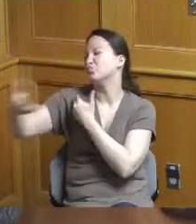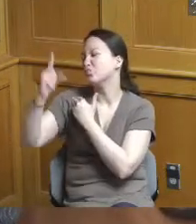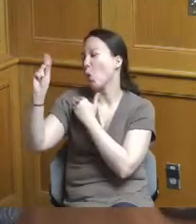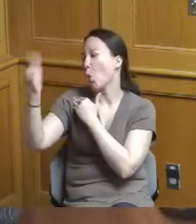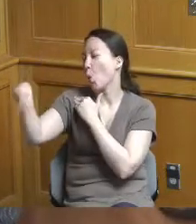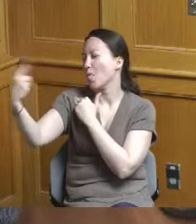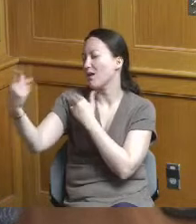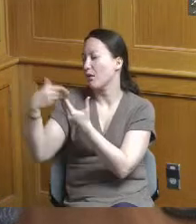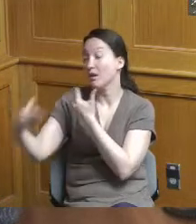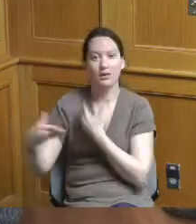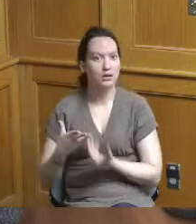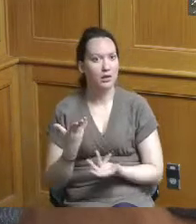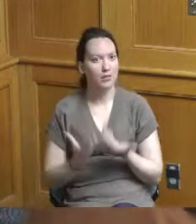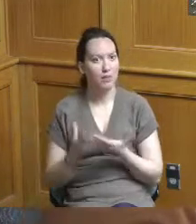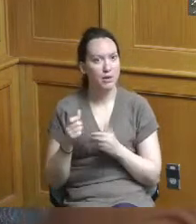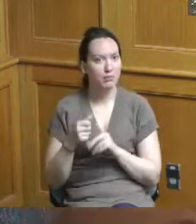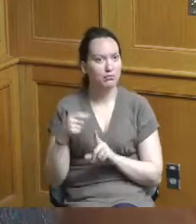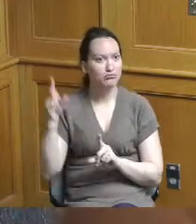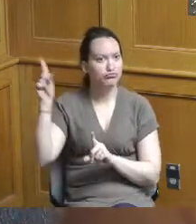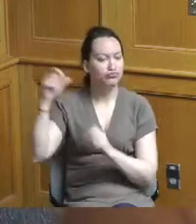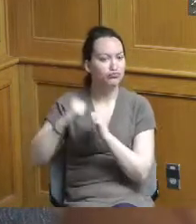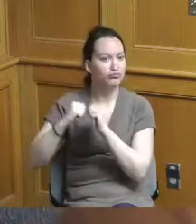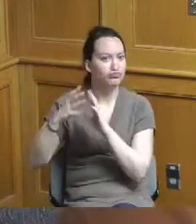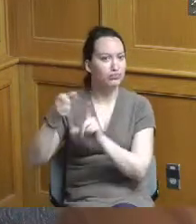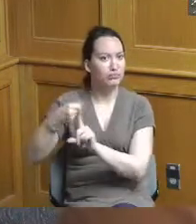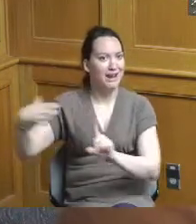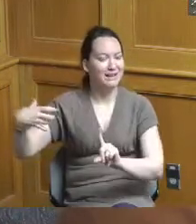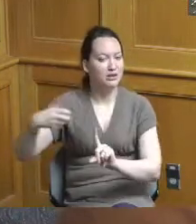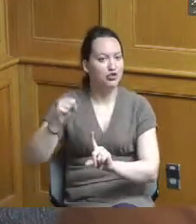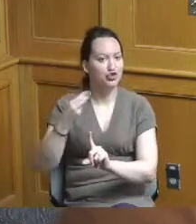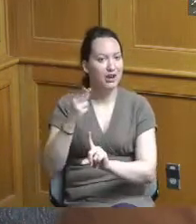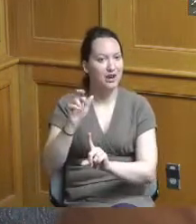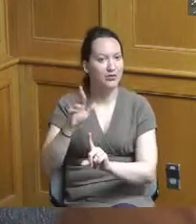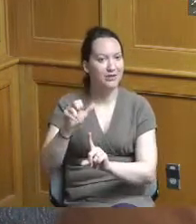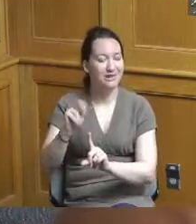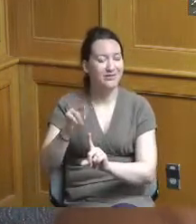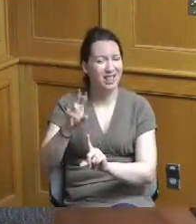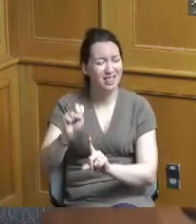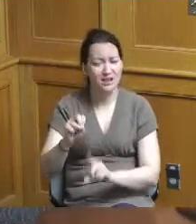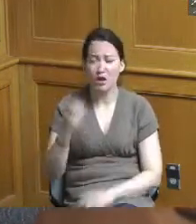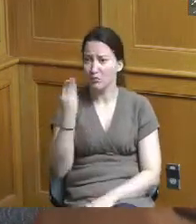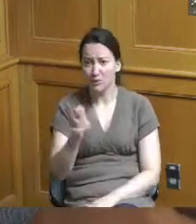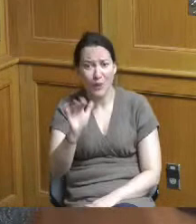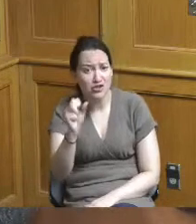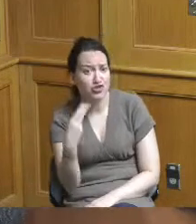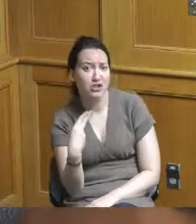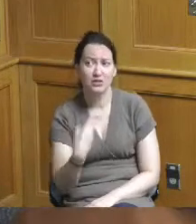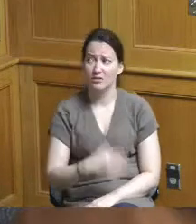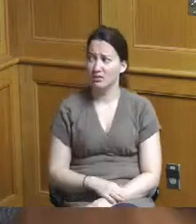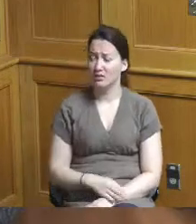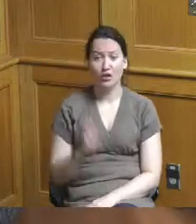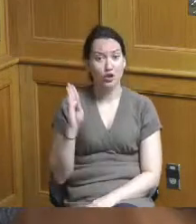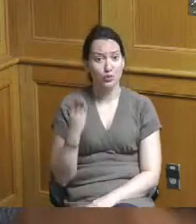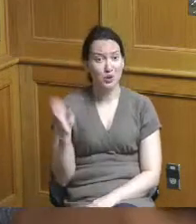they may want to do some out in Sharonville and expand Blue Ash we've got Blue Ash with Summit